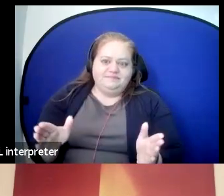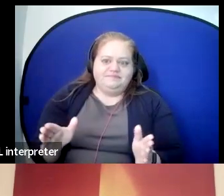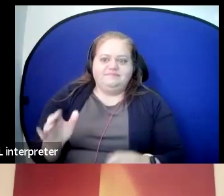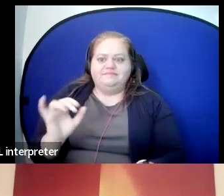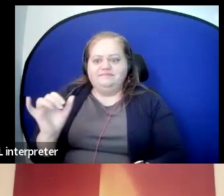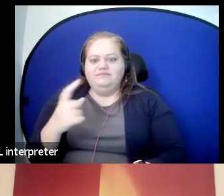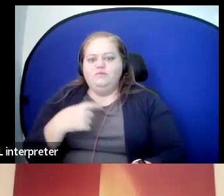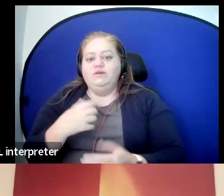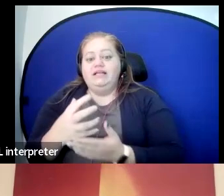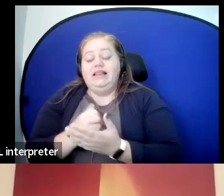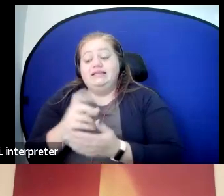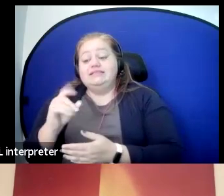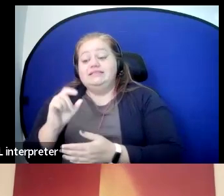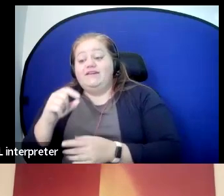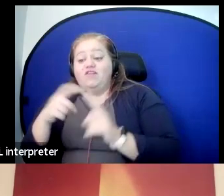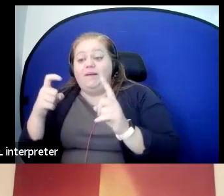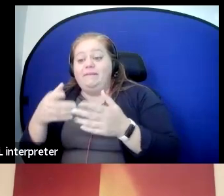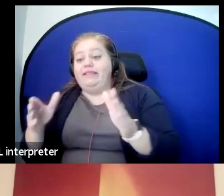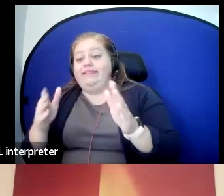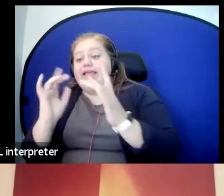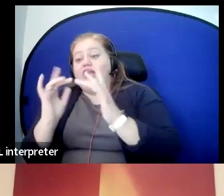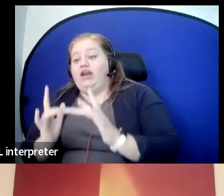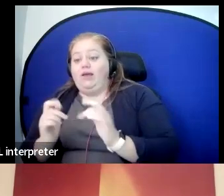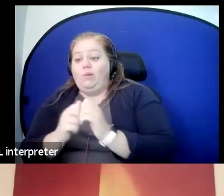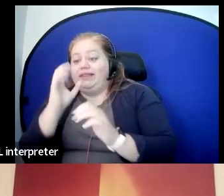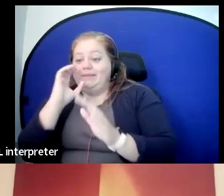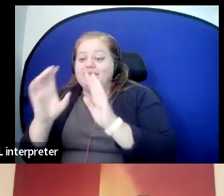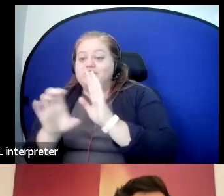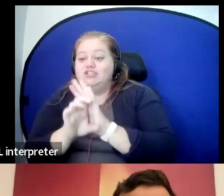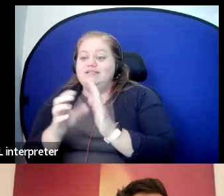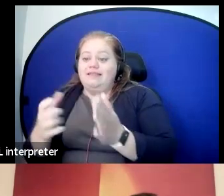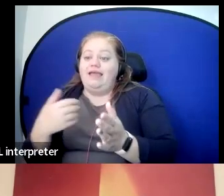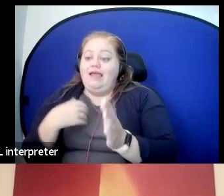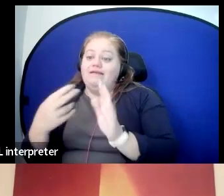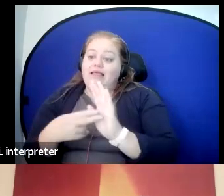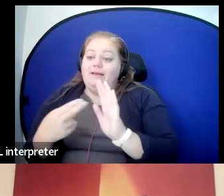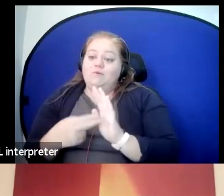collected data from the internet with images and their label, and now it knows everything.